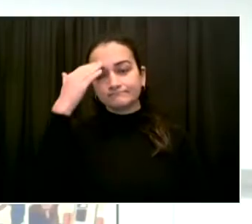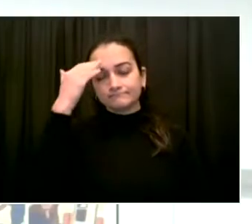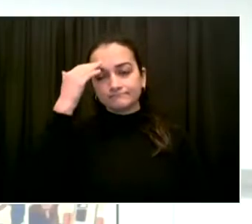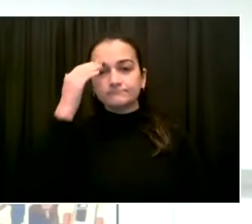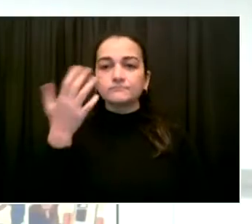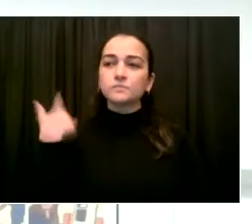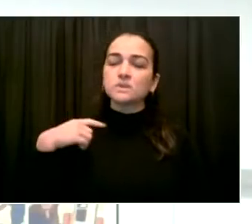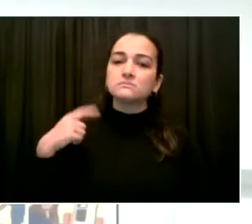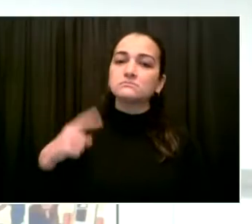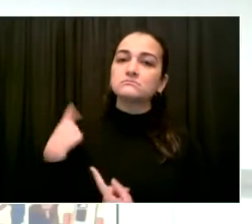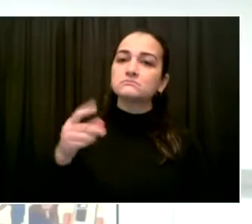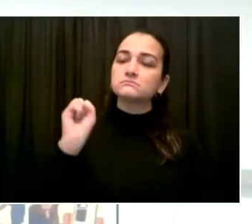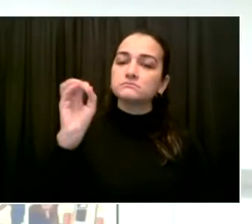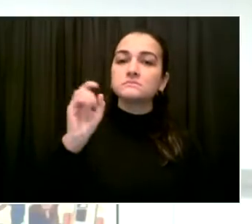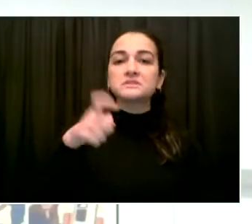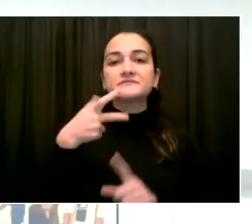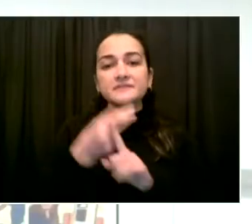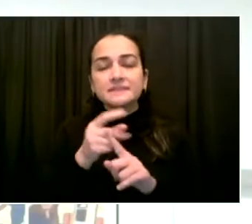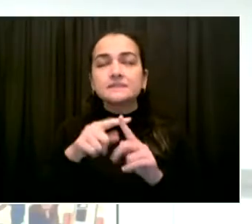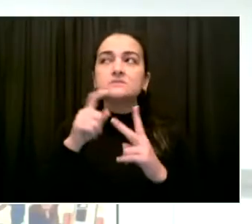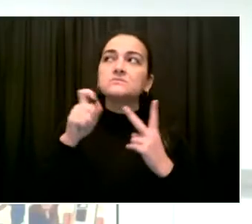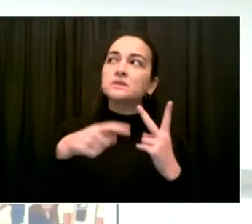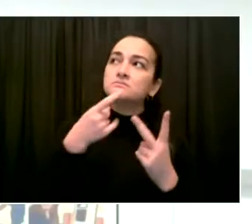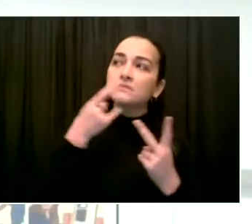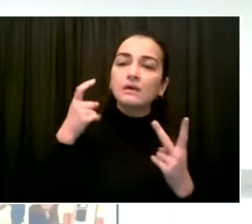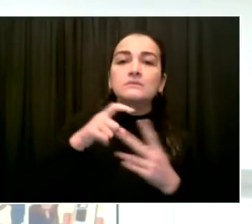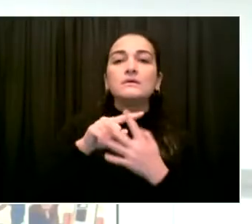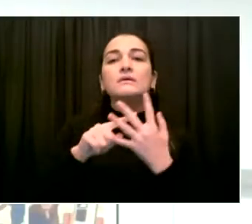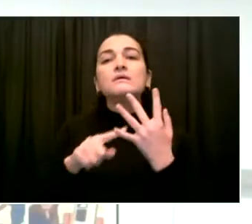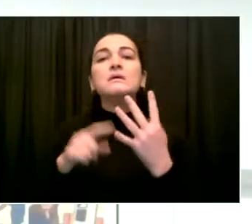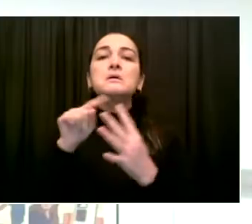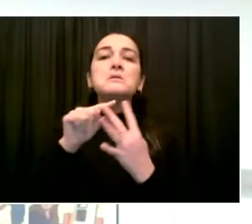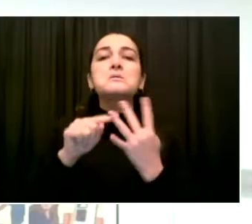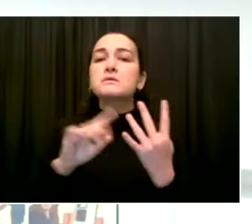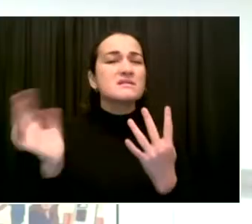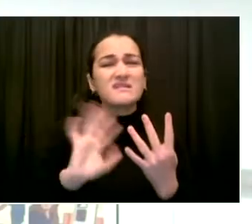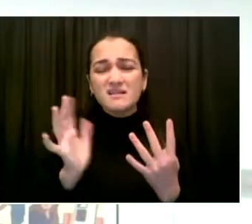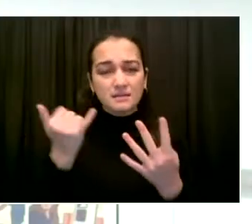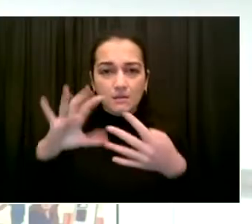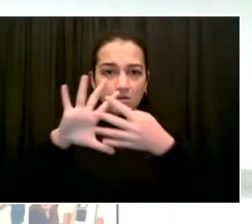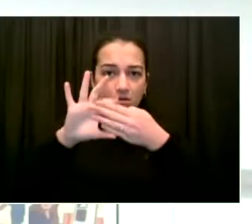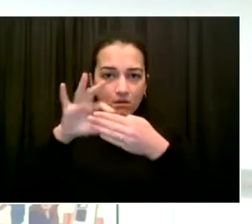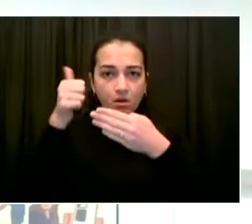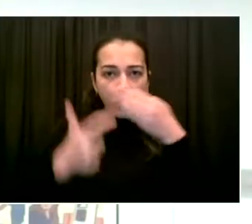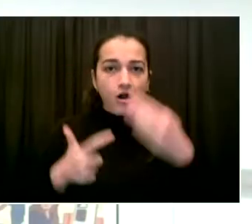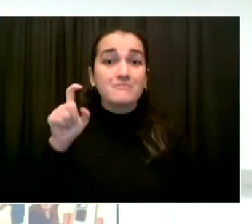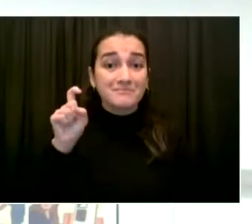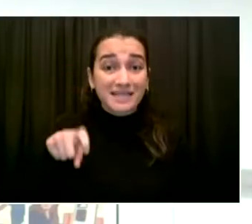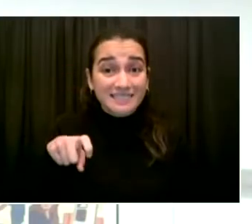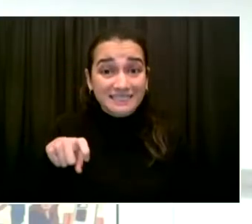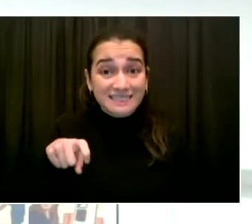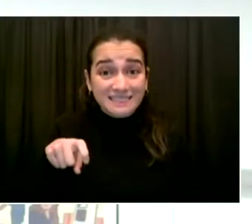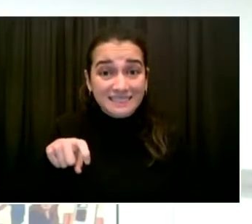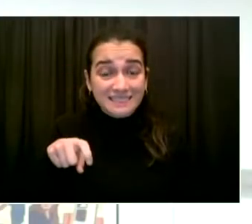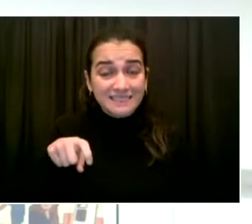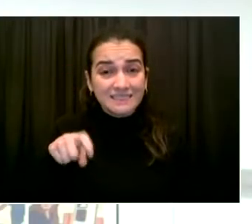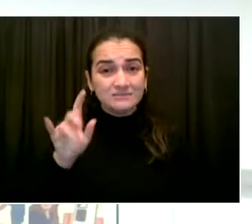MOMENT FOR NEW YORK CITY, WE ARE SEEING ENOUGH ABOUT OMICRON THAT IS